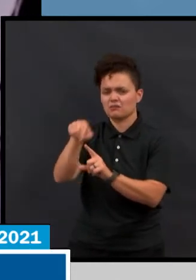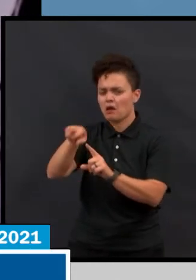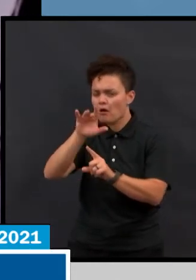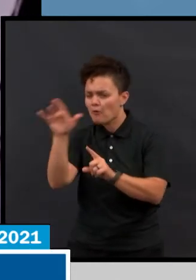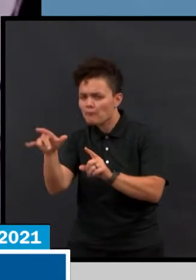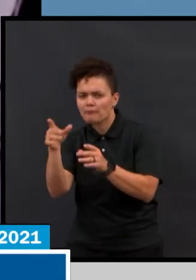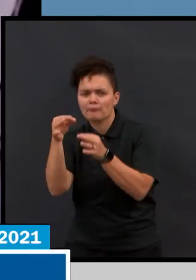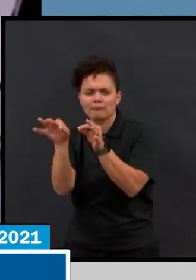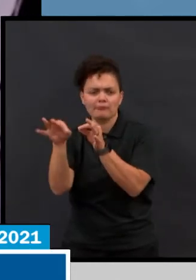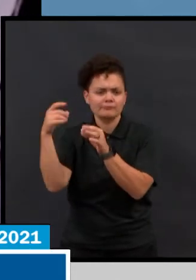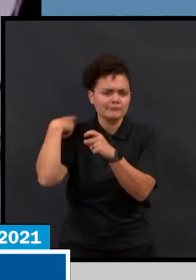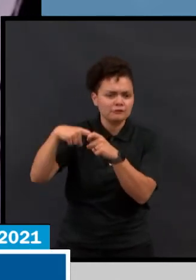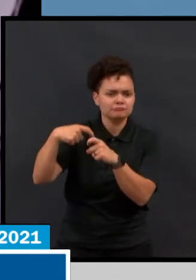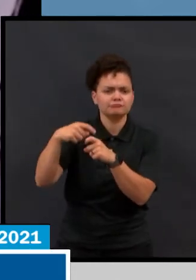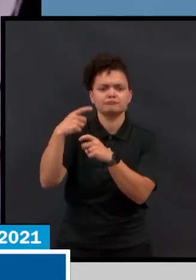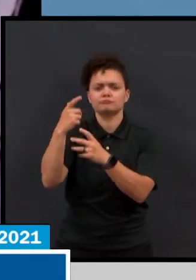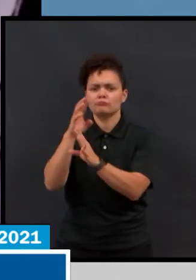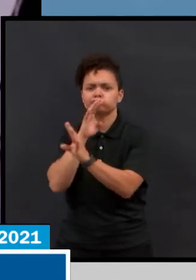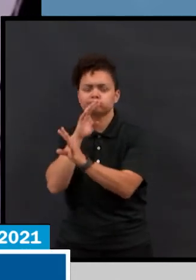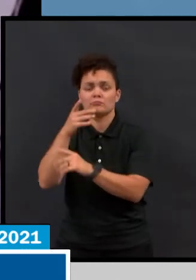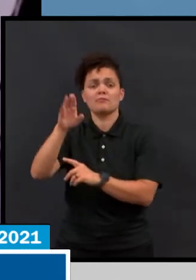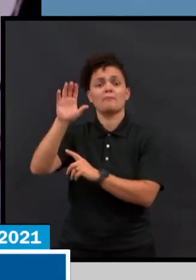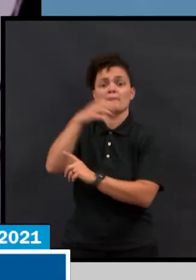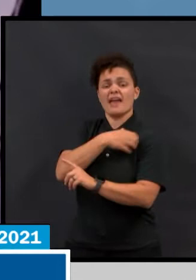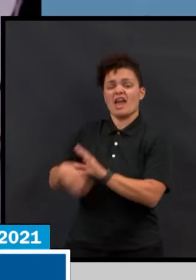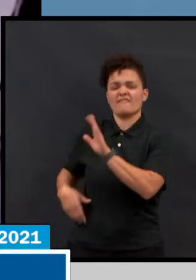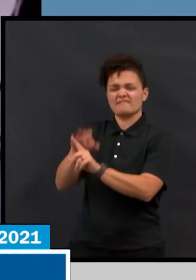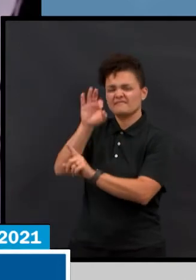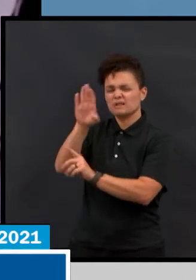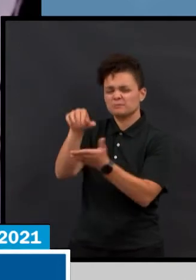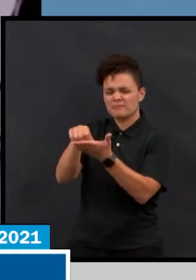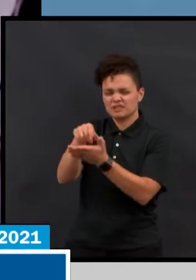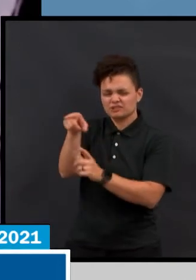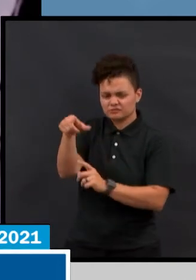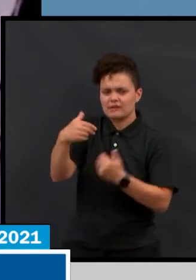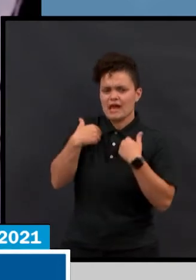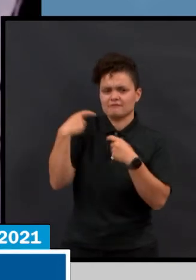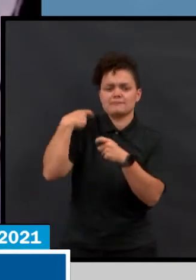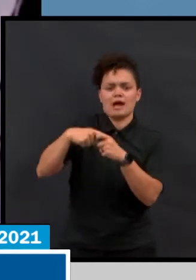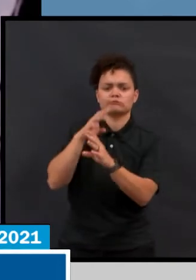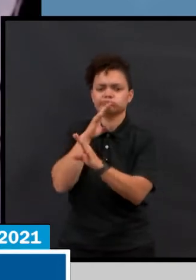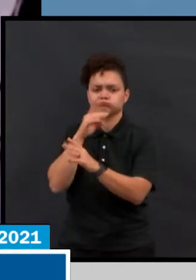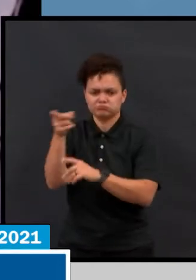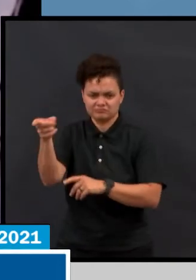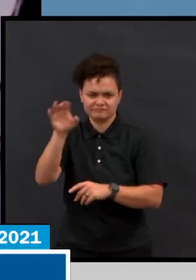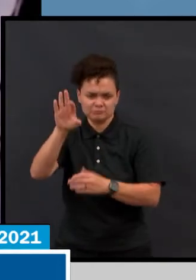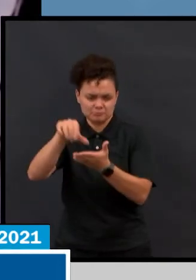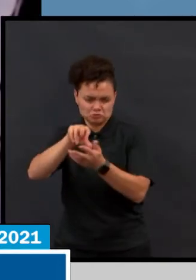facebook page or on the city of denver's facebook page so please those services will be there you